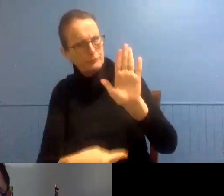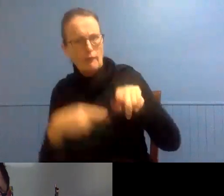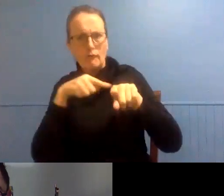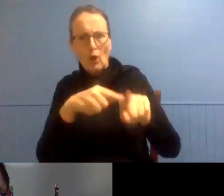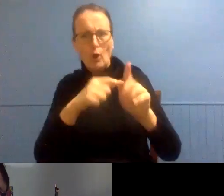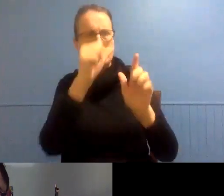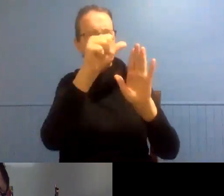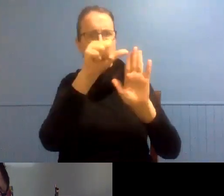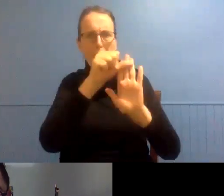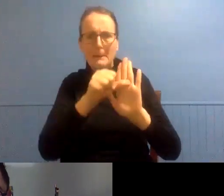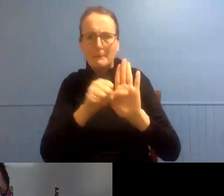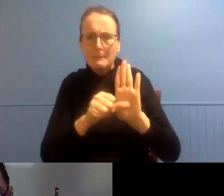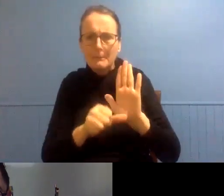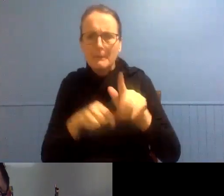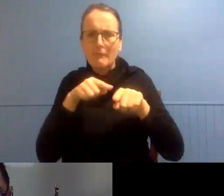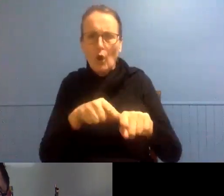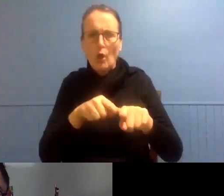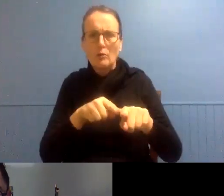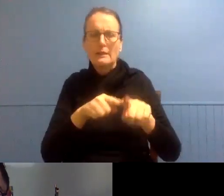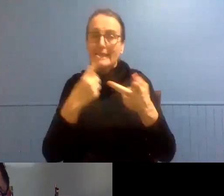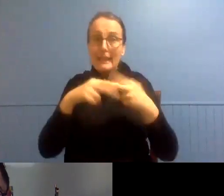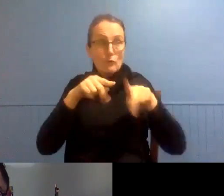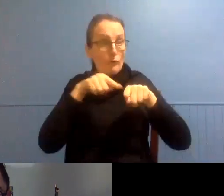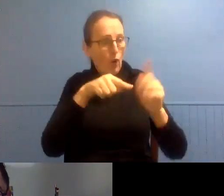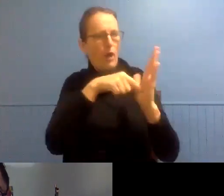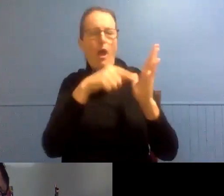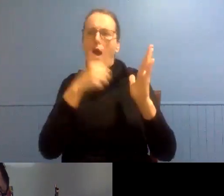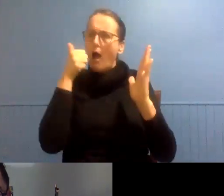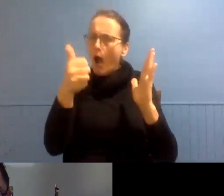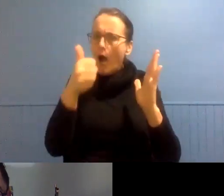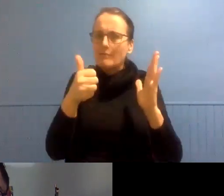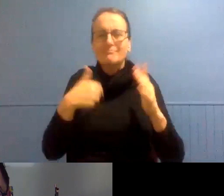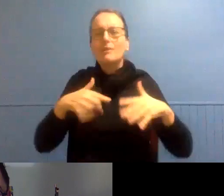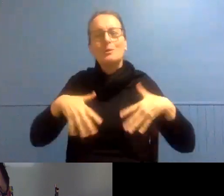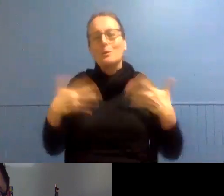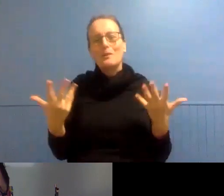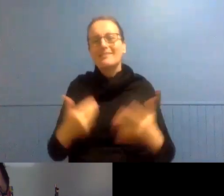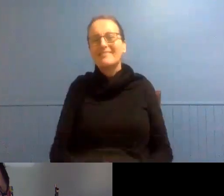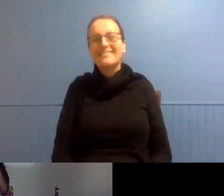Do this program and all cultures will be transformed. I try to